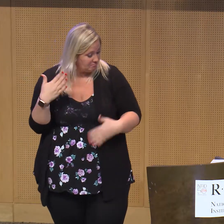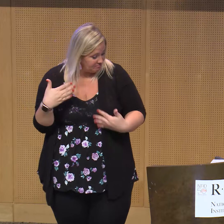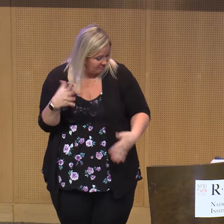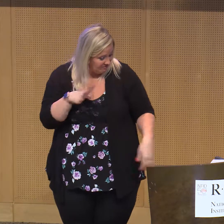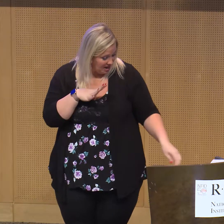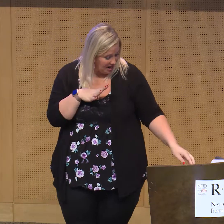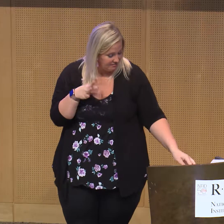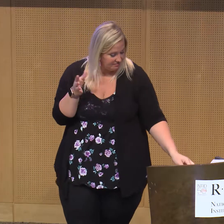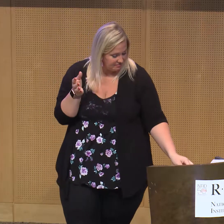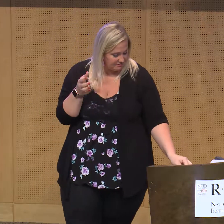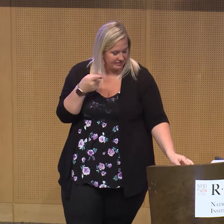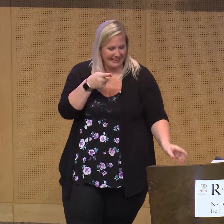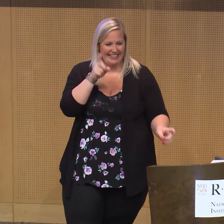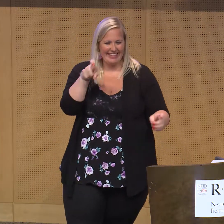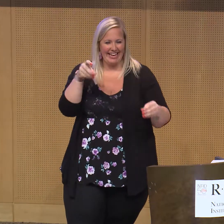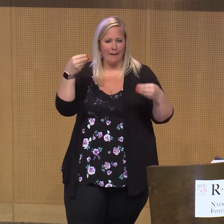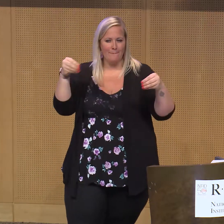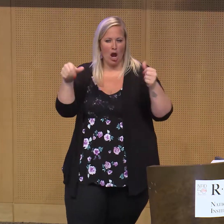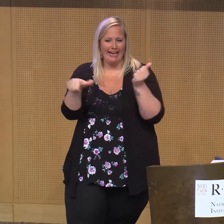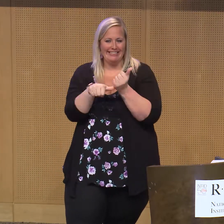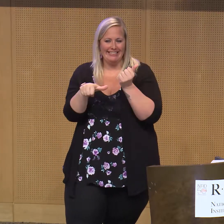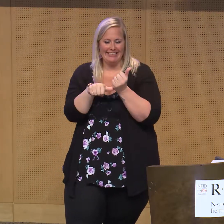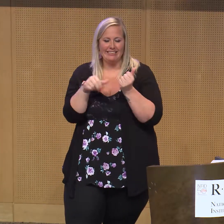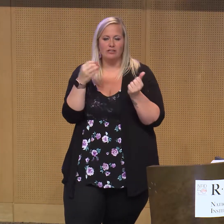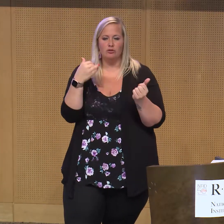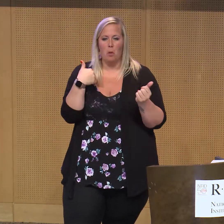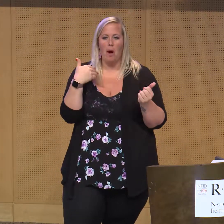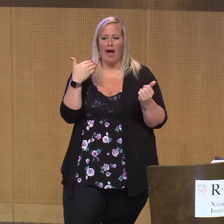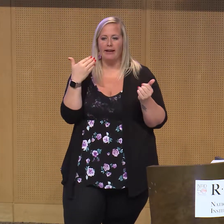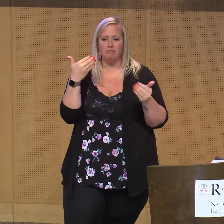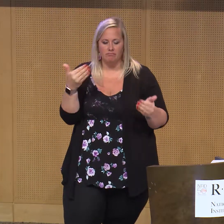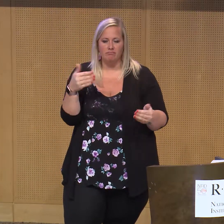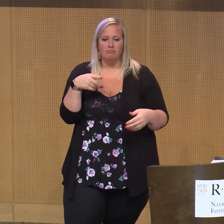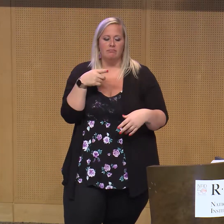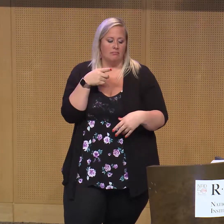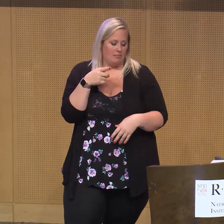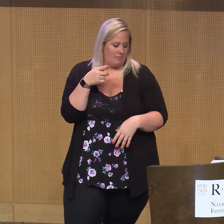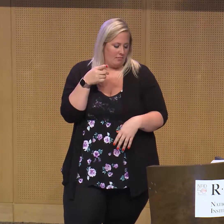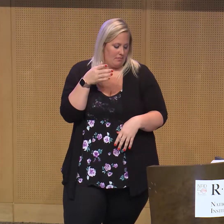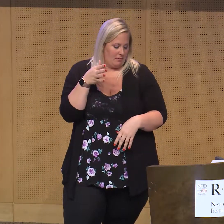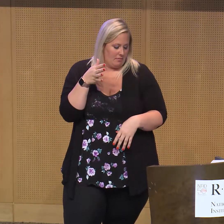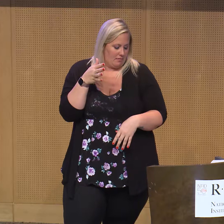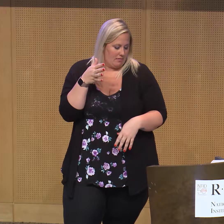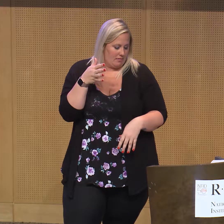Got the interview. That went fairly well. They needed a marketing assistant at the time...